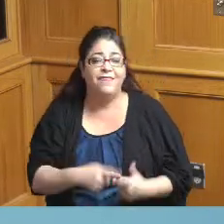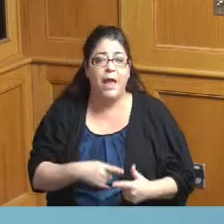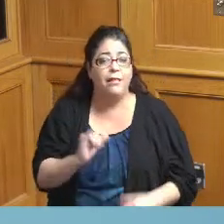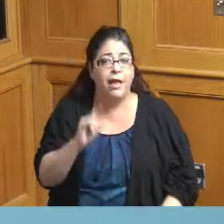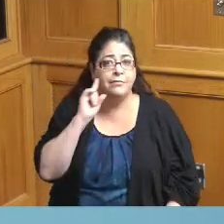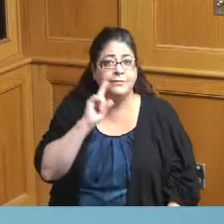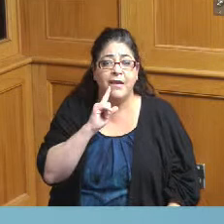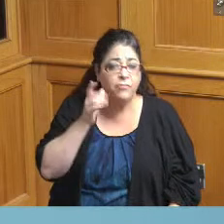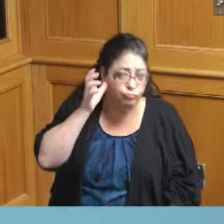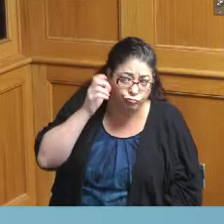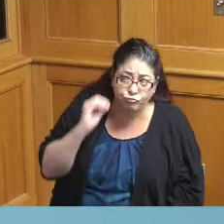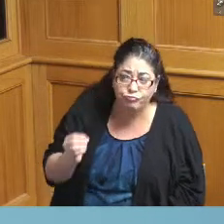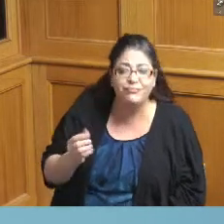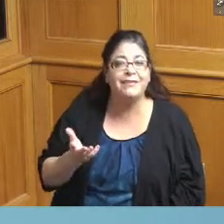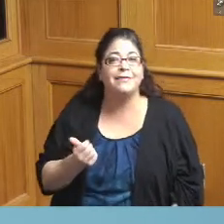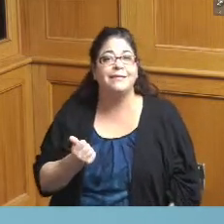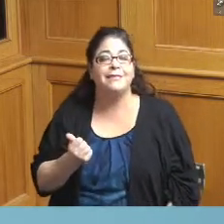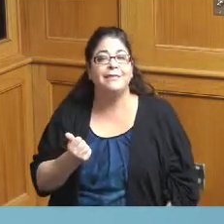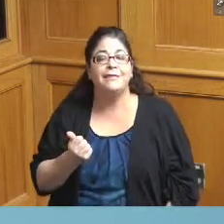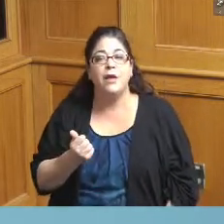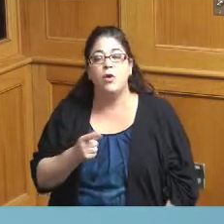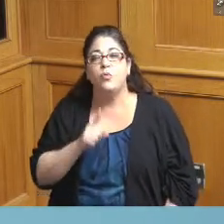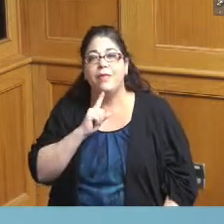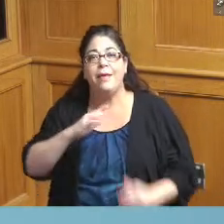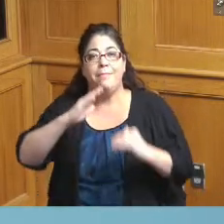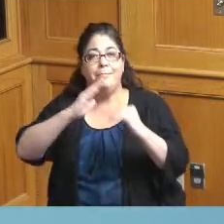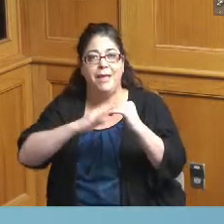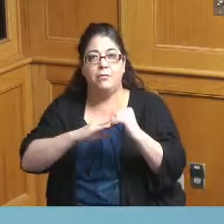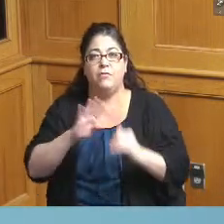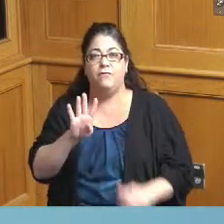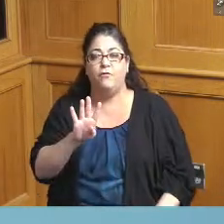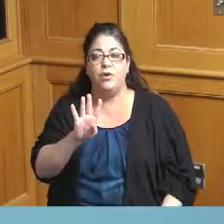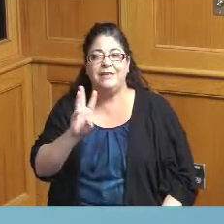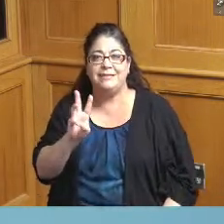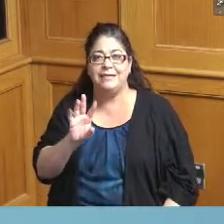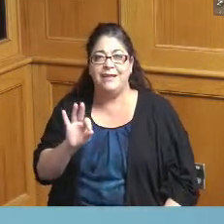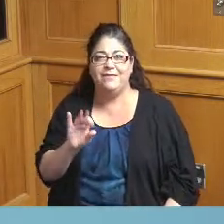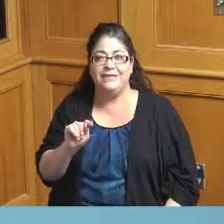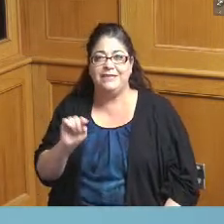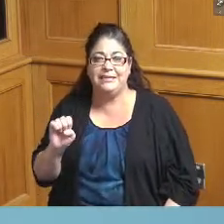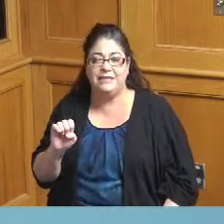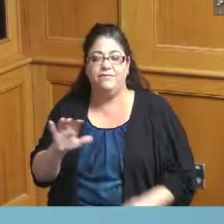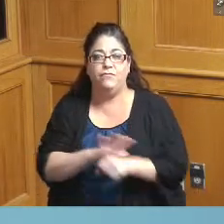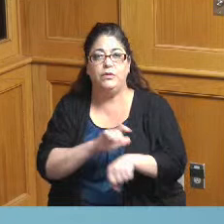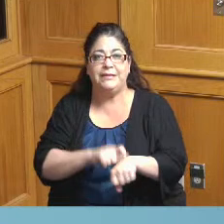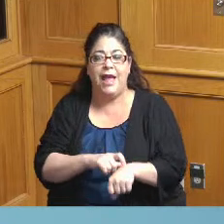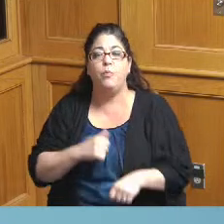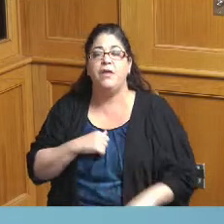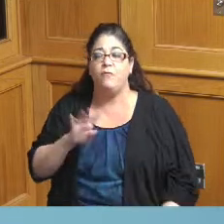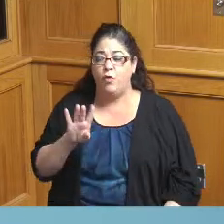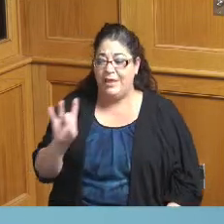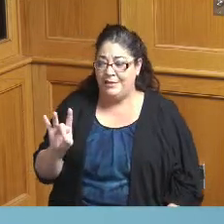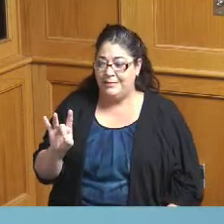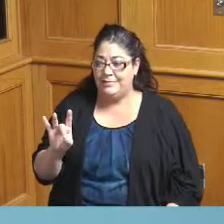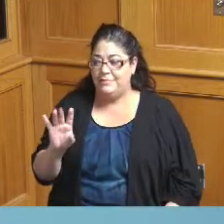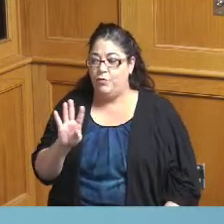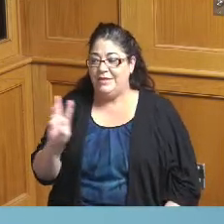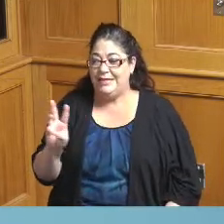the court believes we should have at a minimum 46 FTEs we currently have 42. again I'm not asking